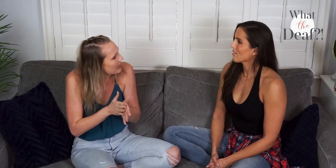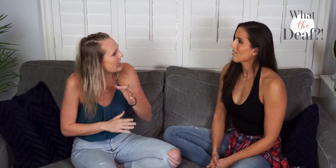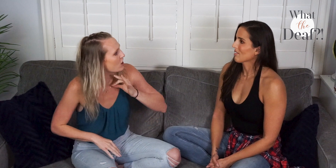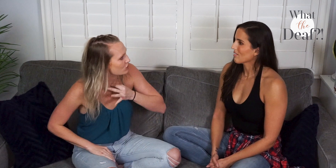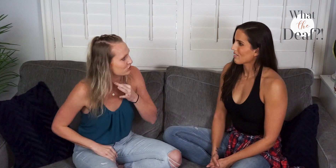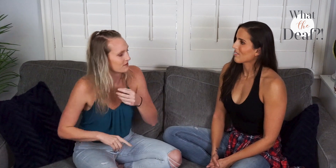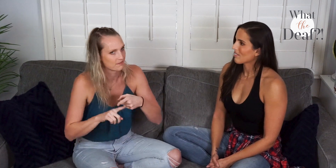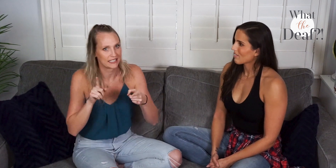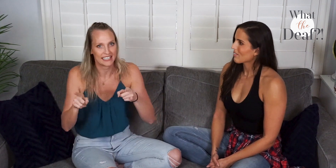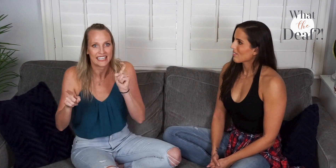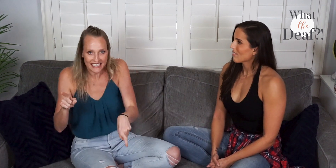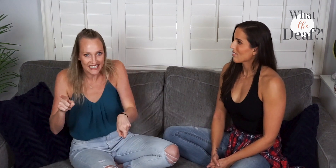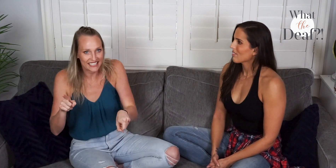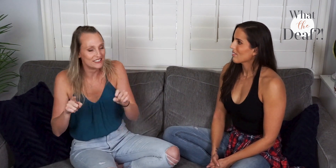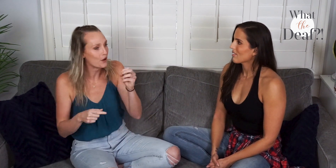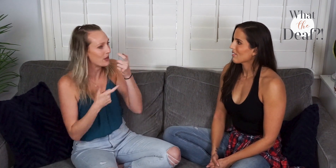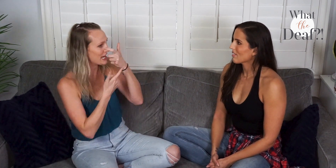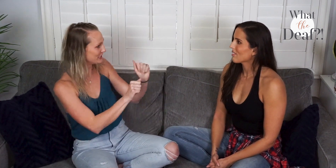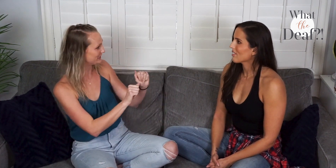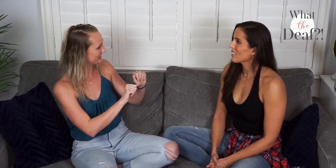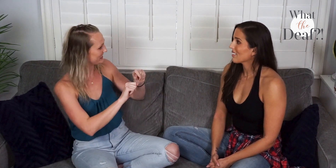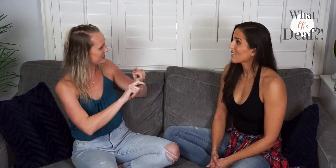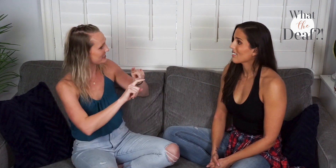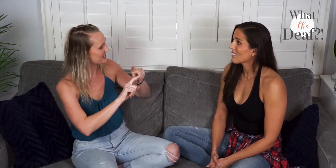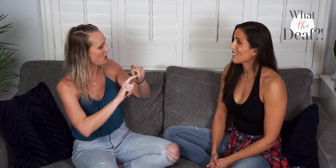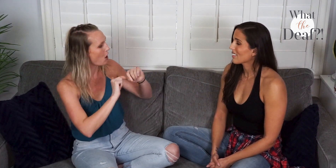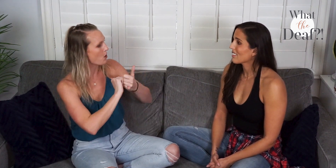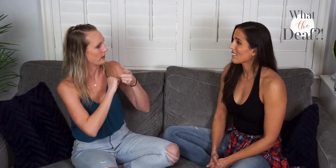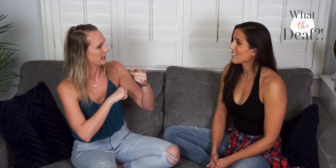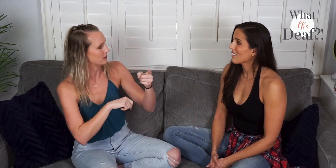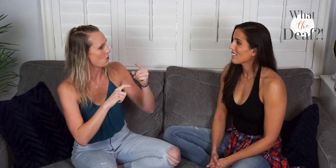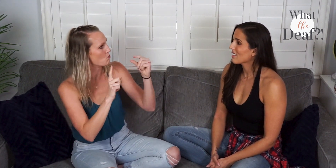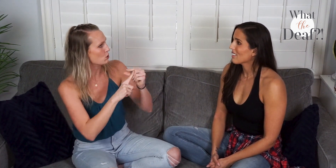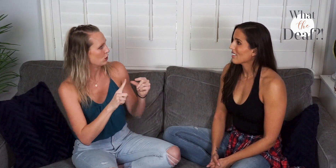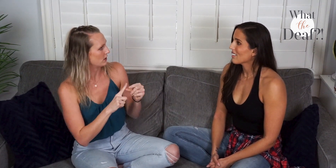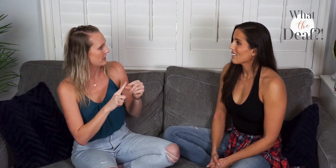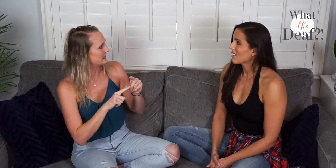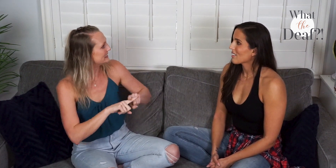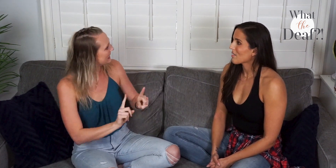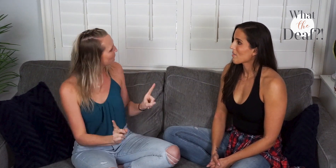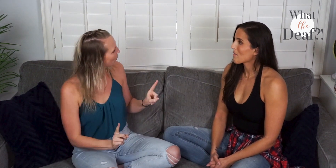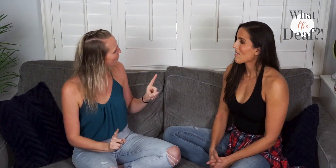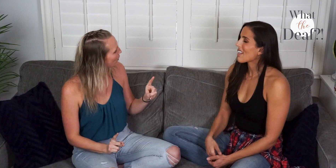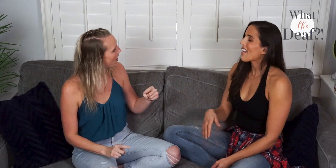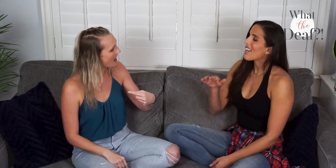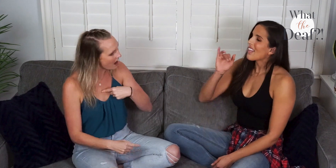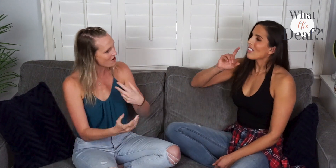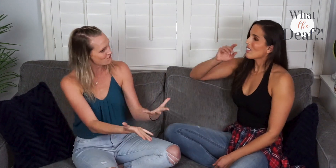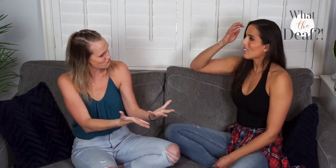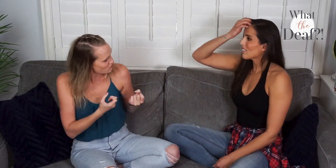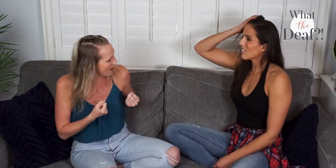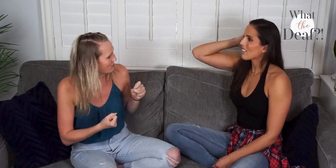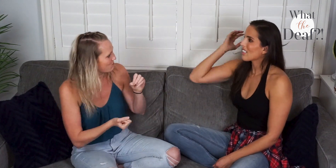He's motivated, he's curious. And so it's really interesting how your boyfriend worded it differently. And he said, "I want to learn sign language."